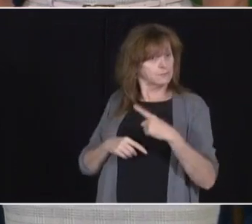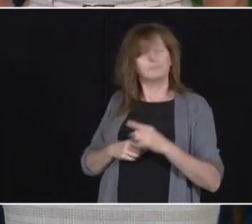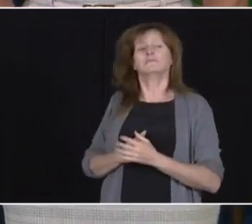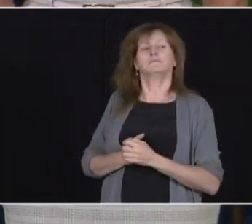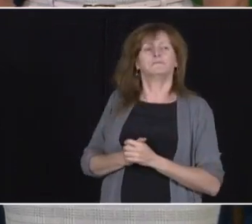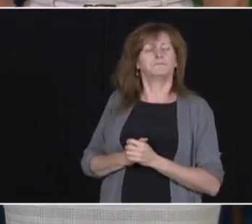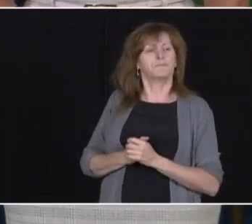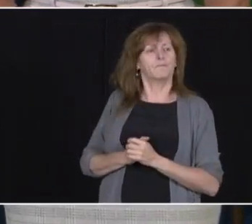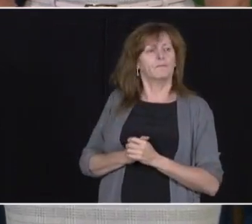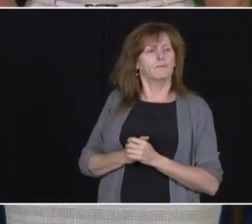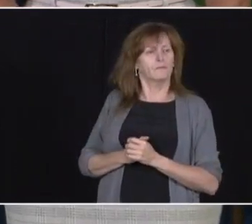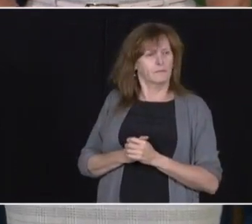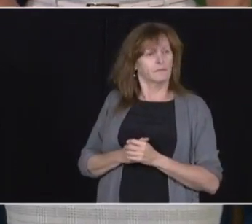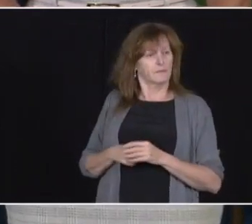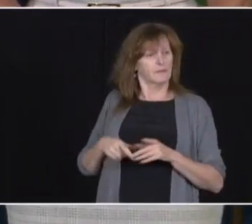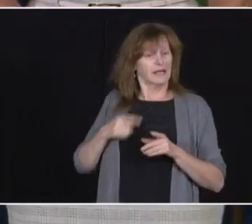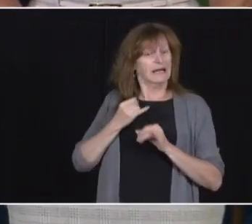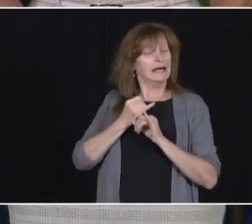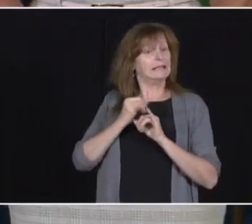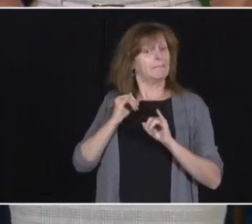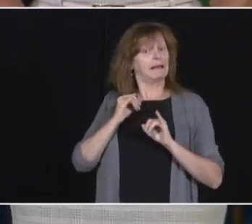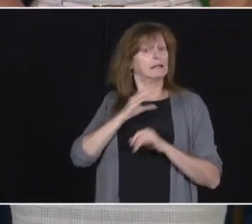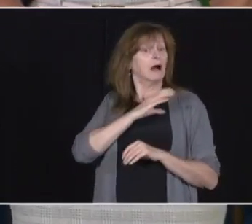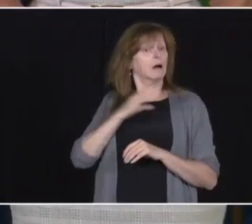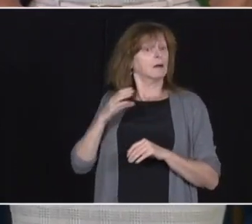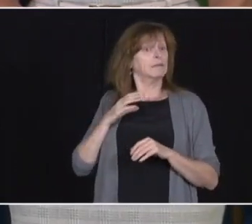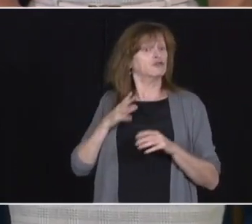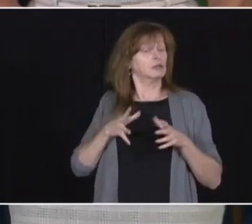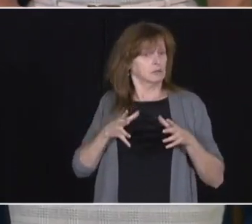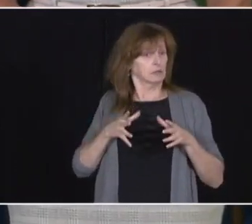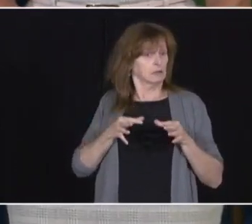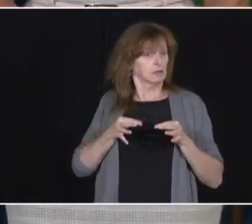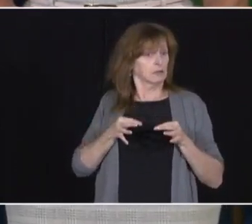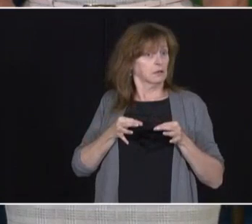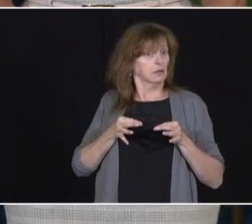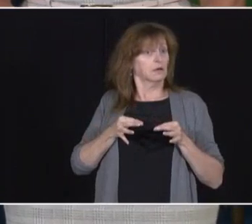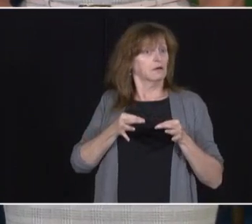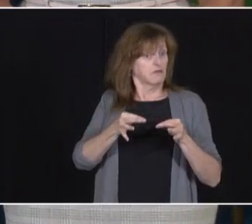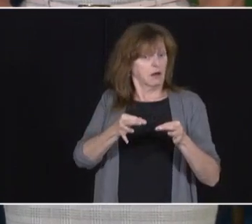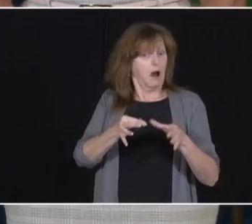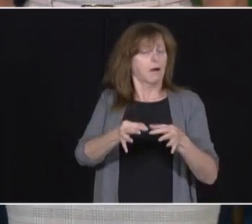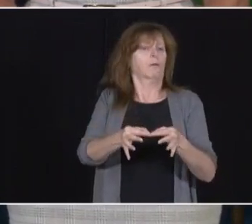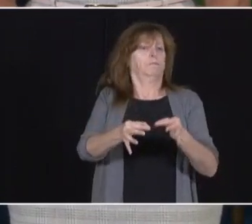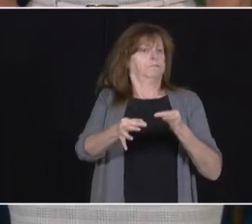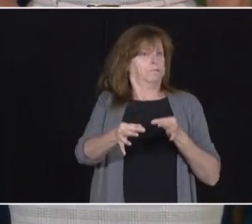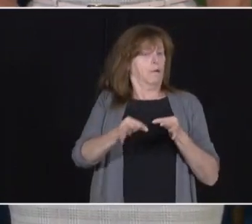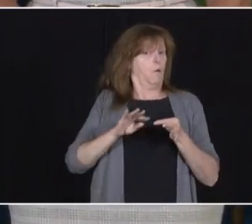But, that is my opinion. You promised to move the independent commission ahead to July. Into nursing homes.